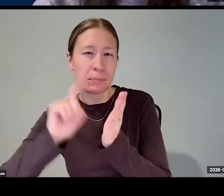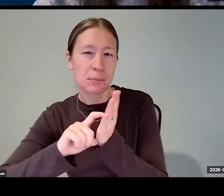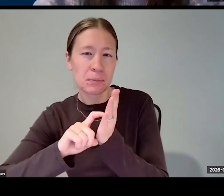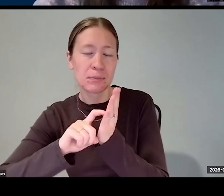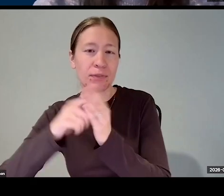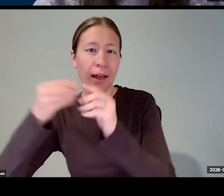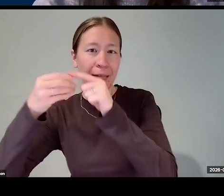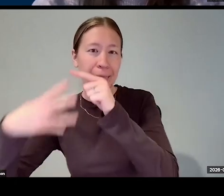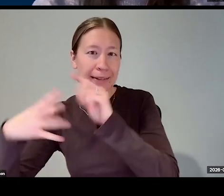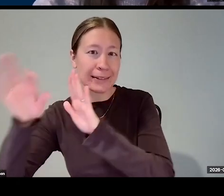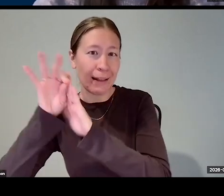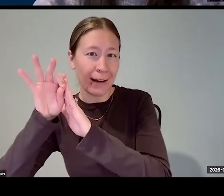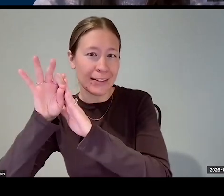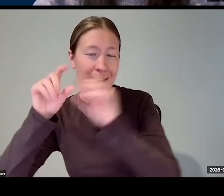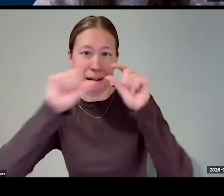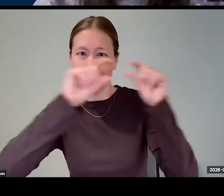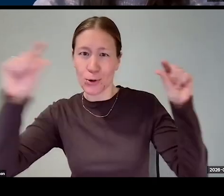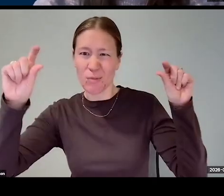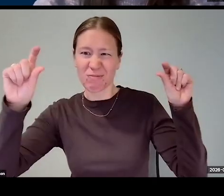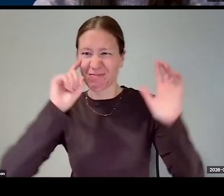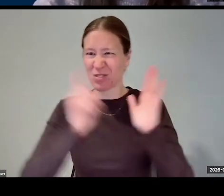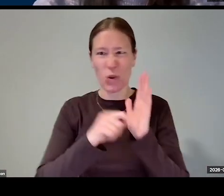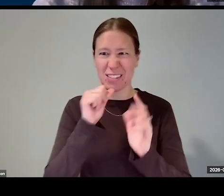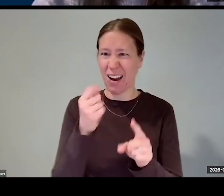and I can see that my list is not formatted correctly.